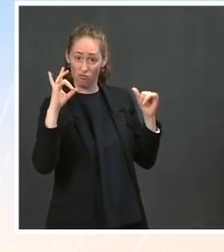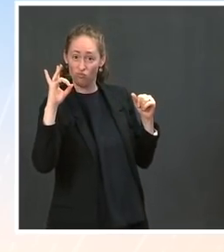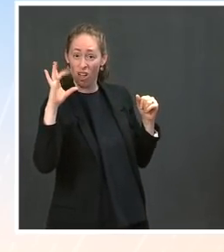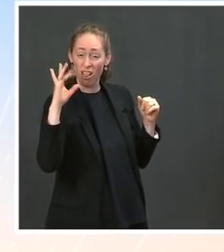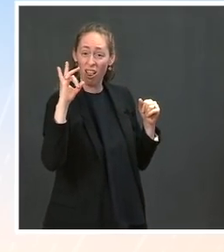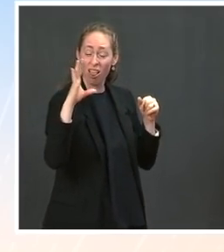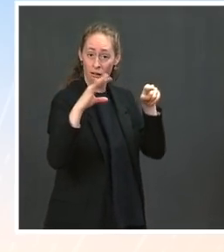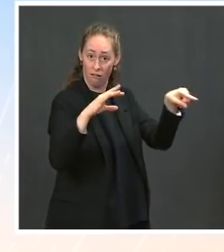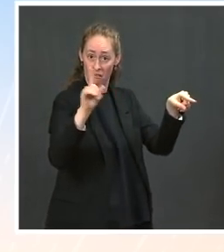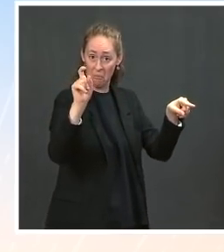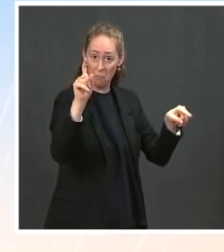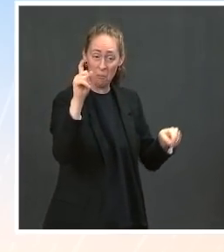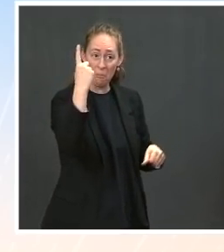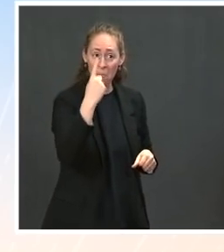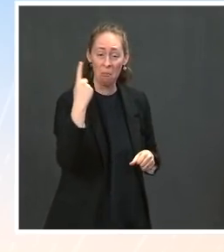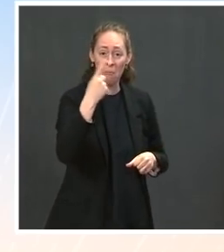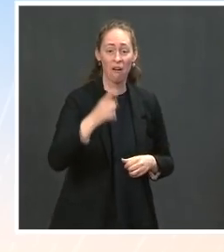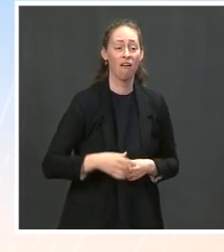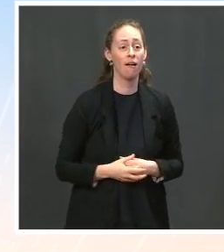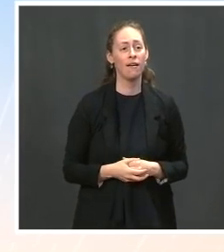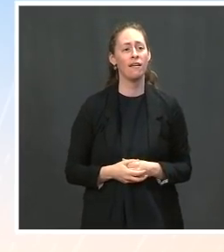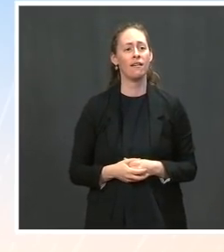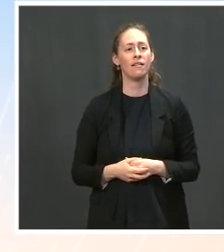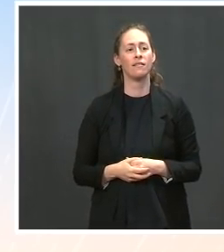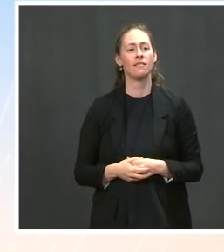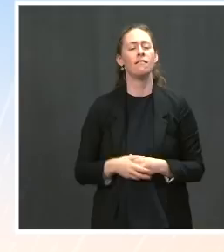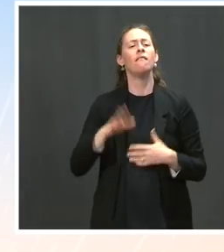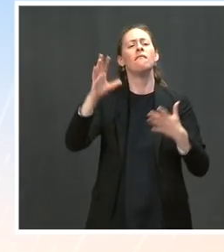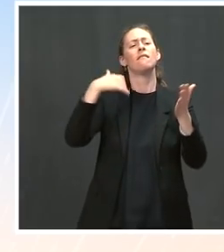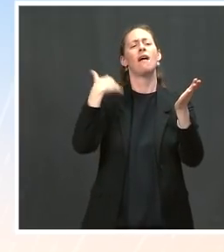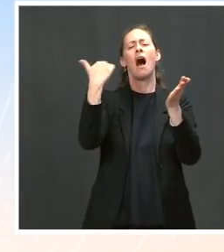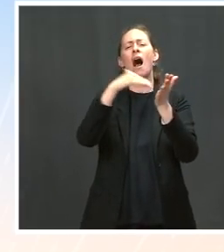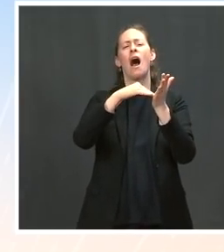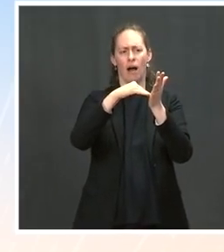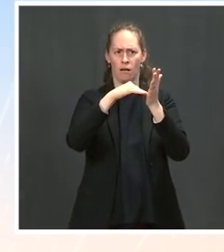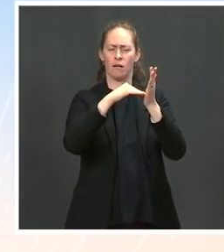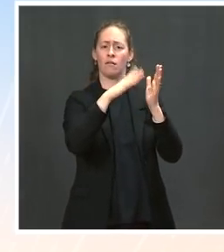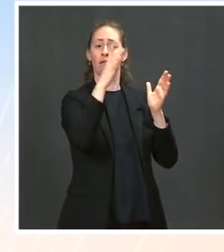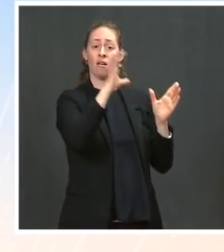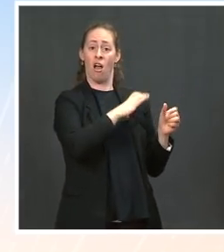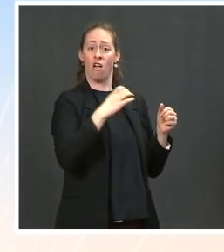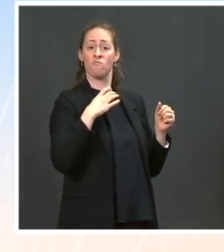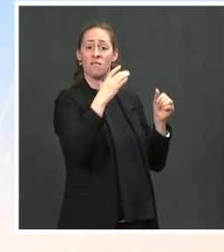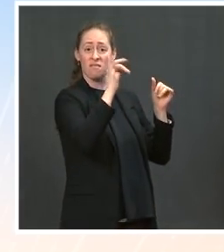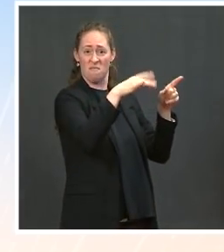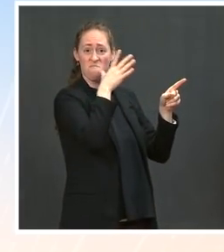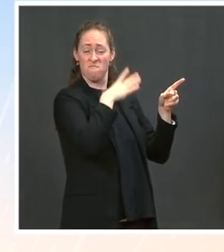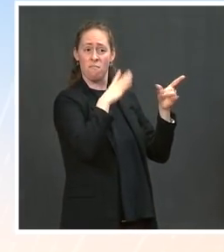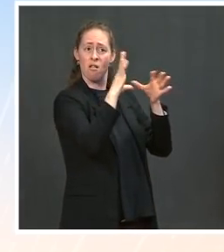Ms. Psaki: Well, first, I would say, again, that the Congresswoman clarified her own comments. And what I can do is speak for the President's view,